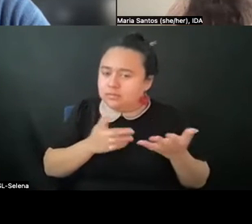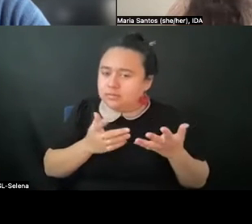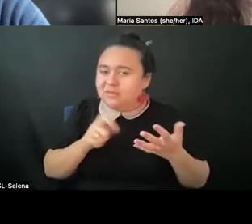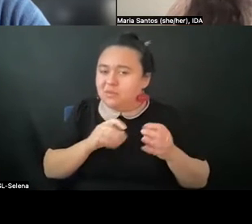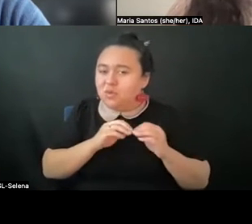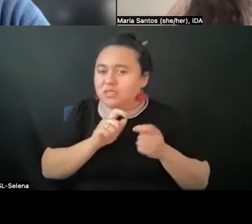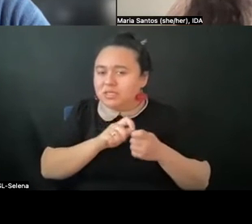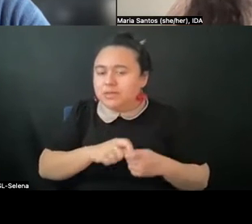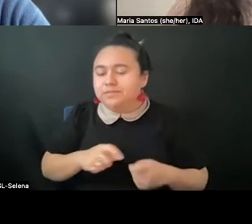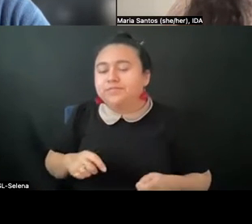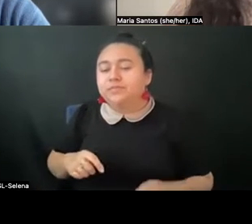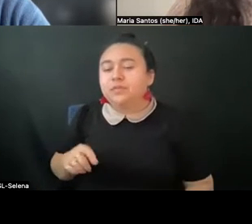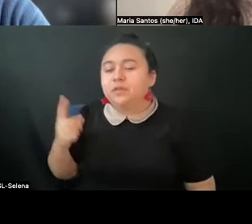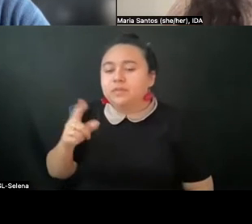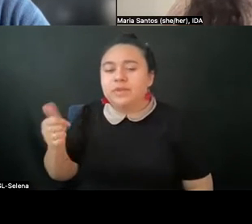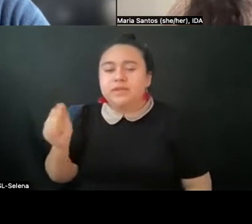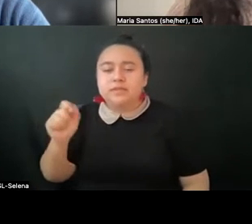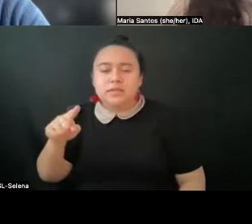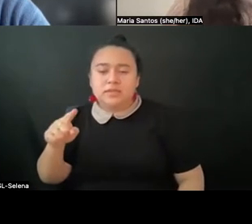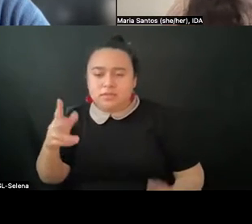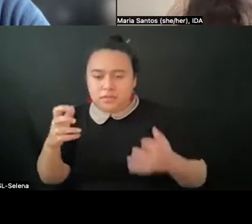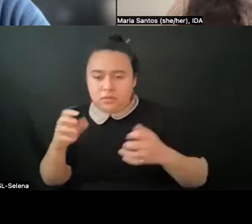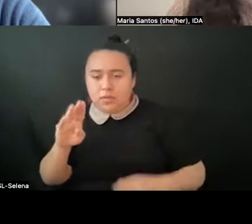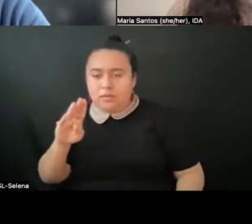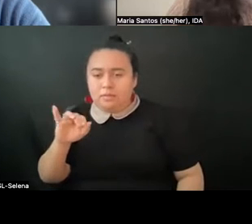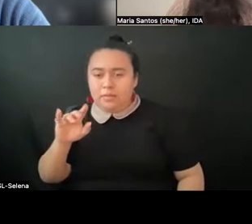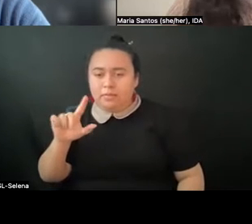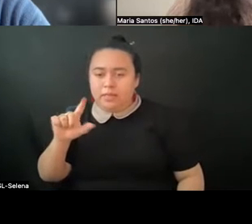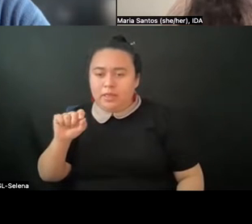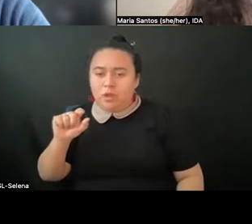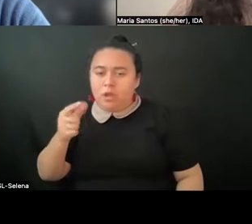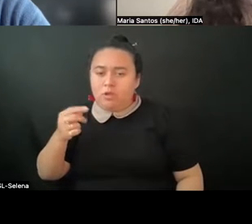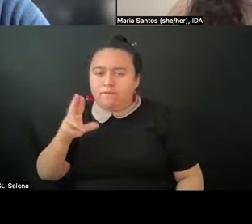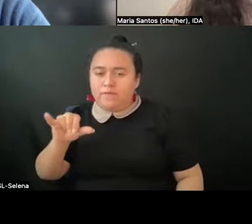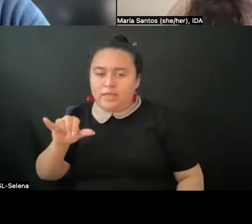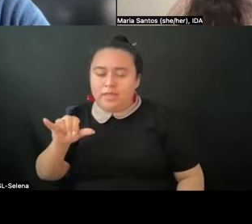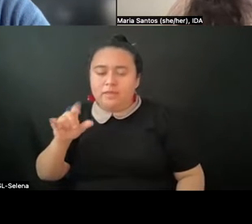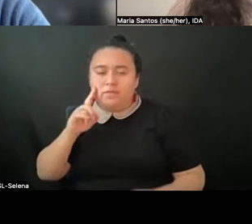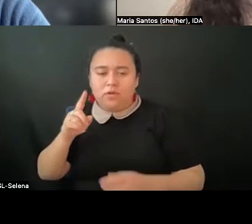Someone else asks if we want a bibliography of the research?